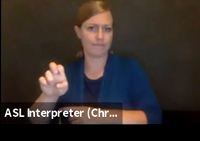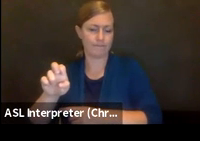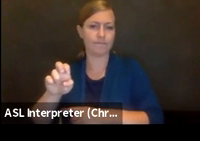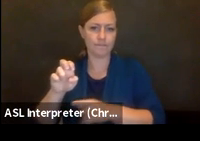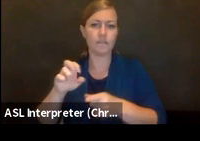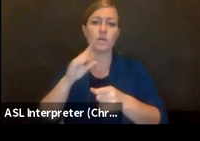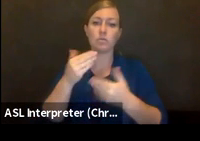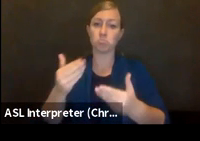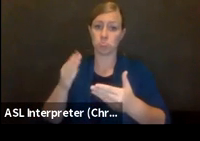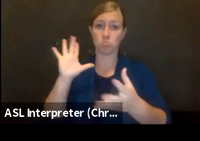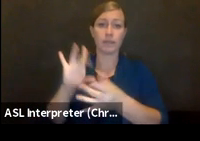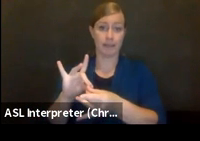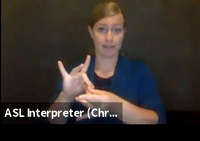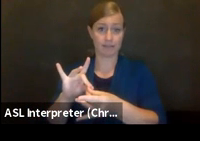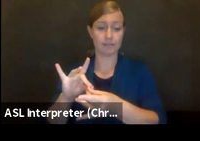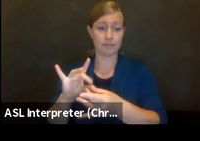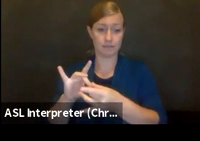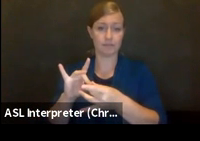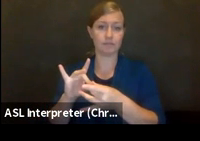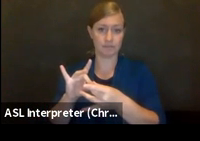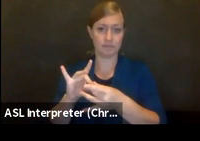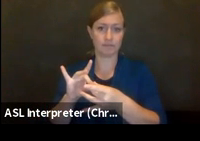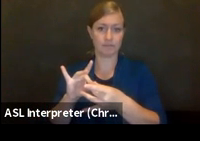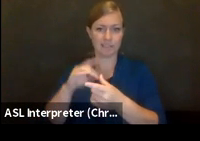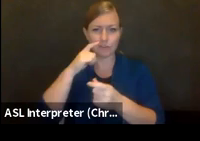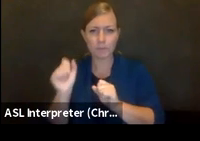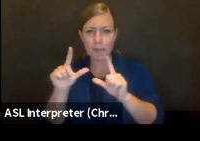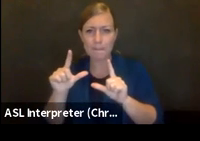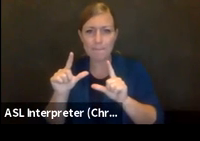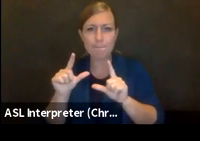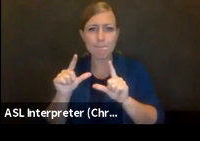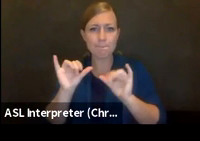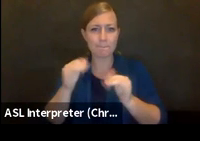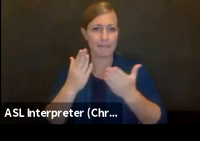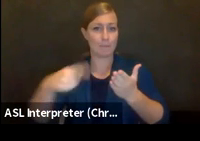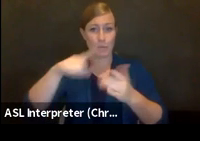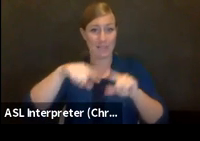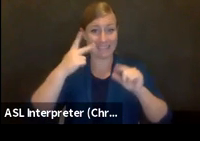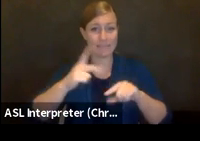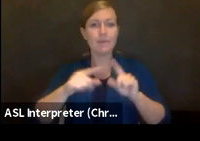ESD 189 - Amy Colburn: And you might not. It just came gave me a pop up. So you might not be seeing it, but it's asking me to choose an account.